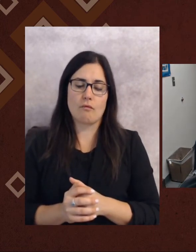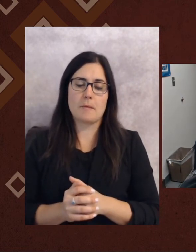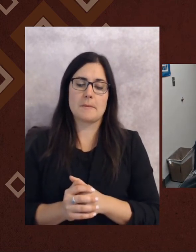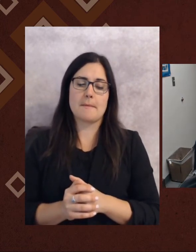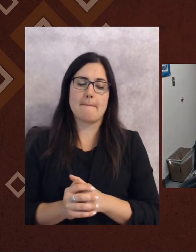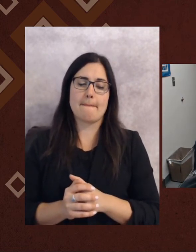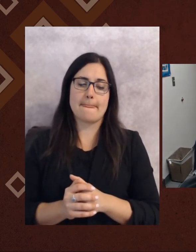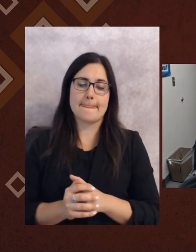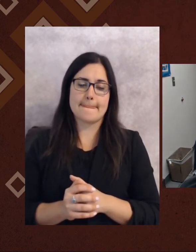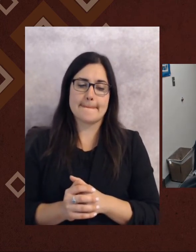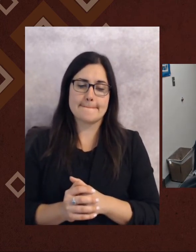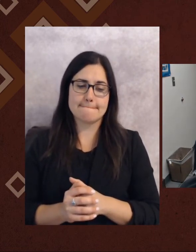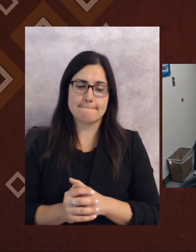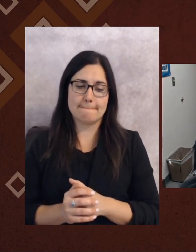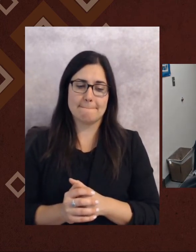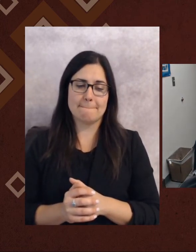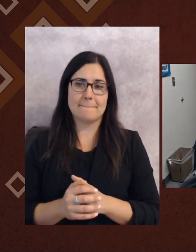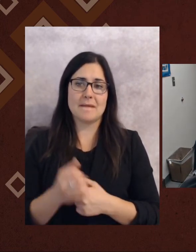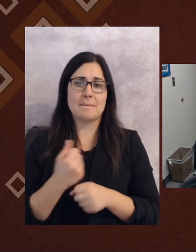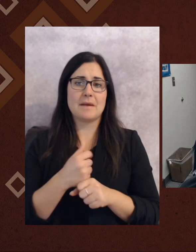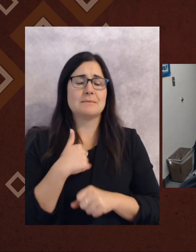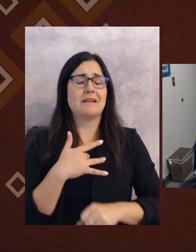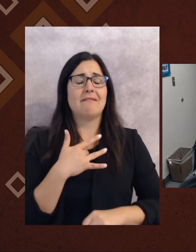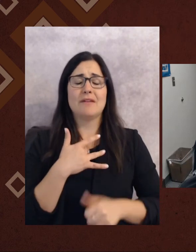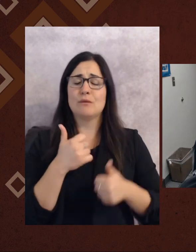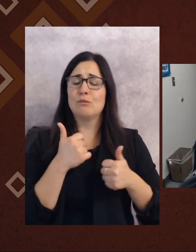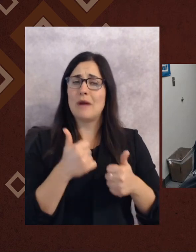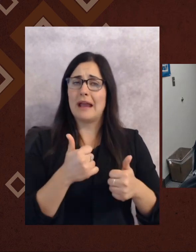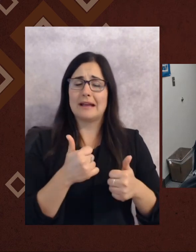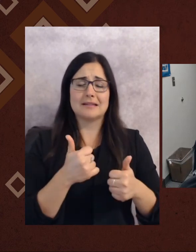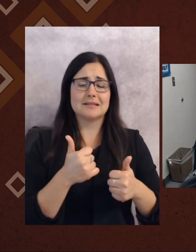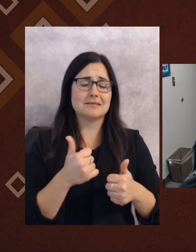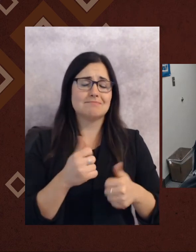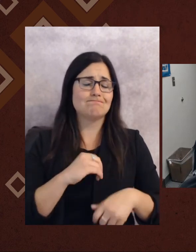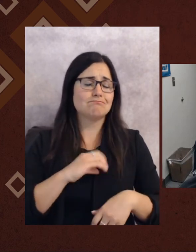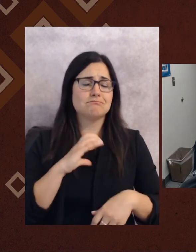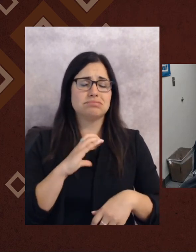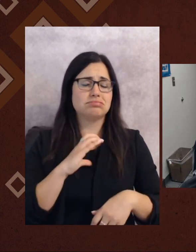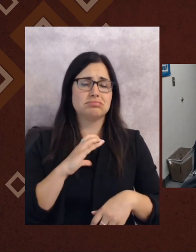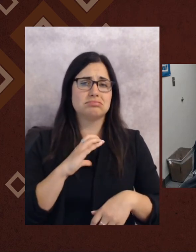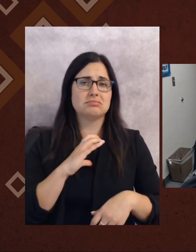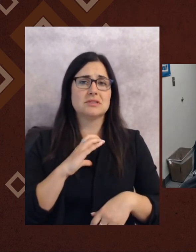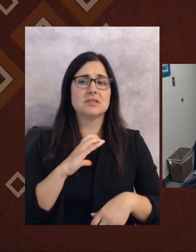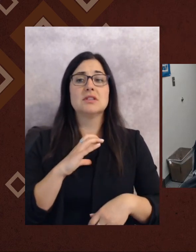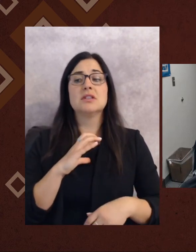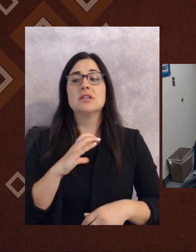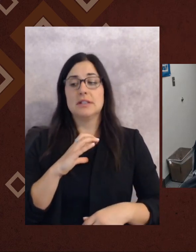it makes me feel great, you know, to know that that I work